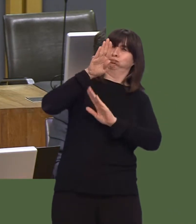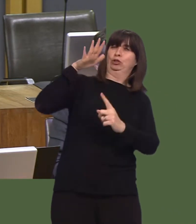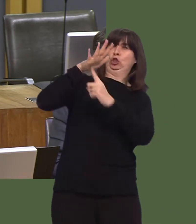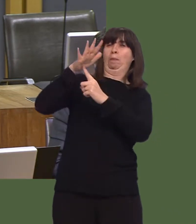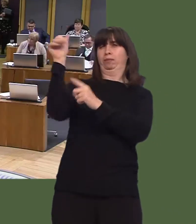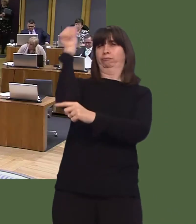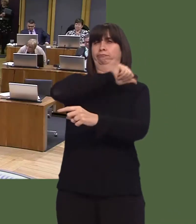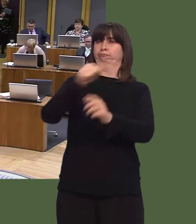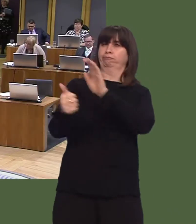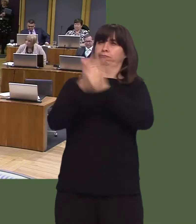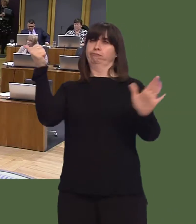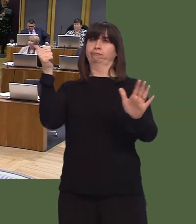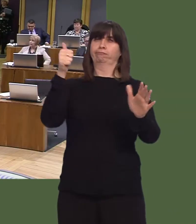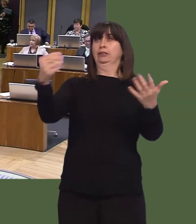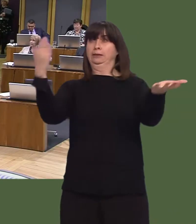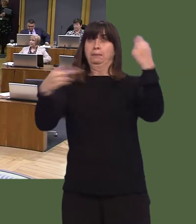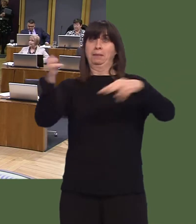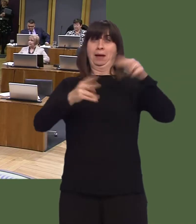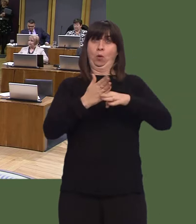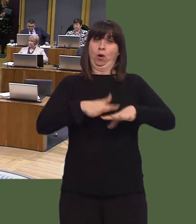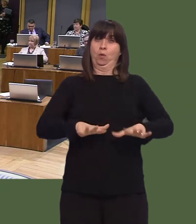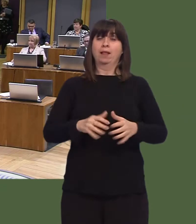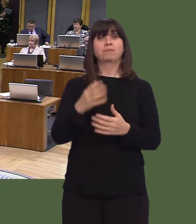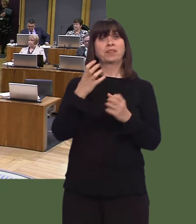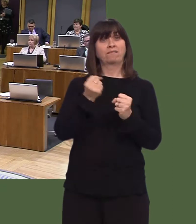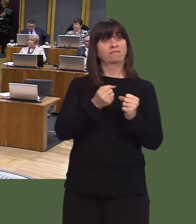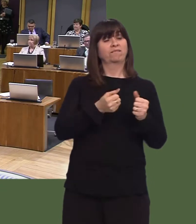Carwyn Jones AM: Well, we have, in conjunction with the private sector, part-funded a diaspora